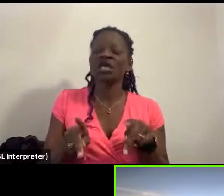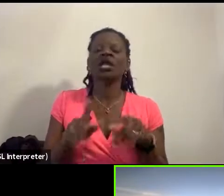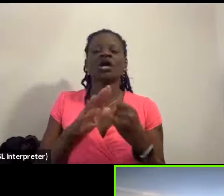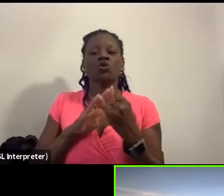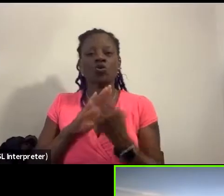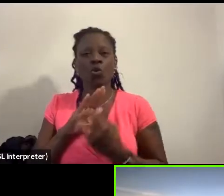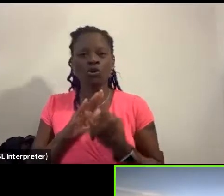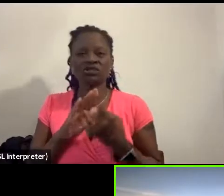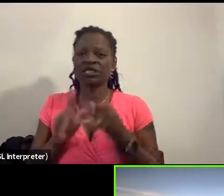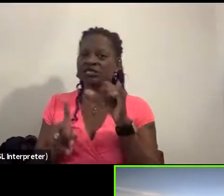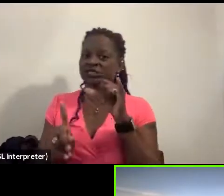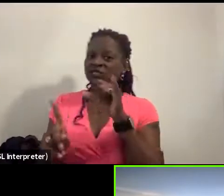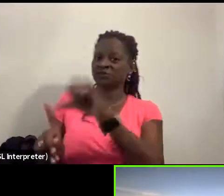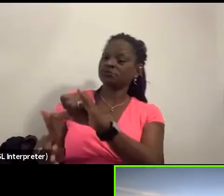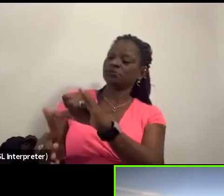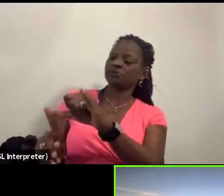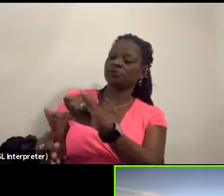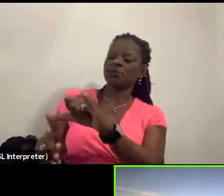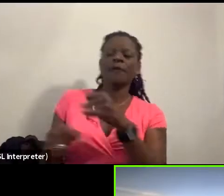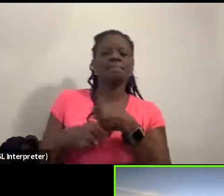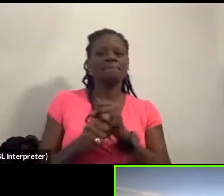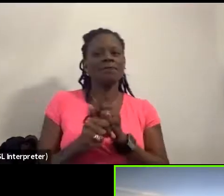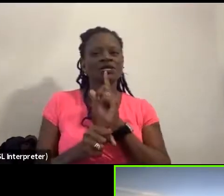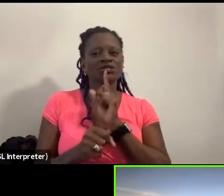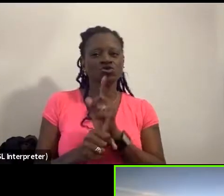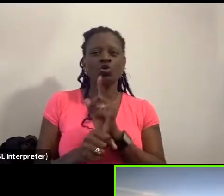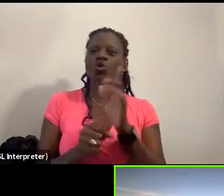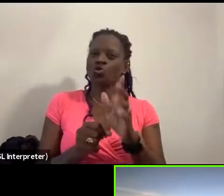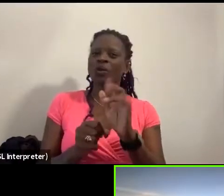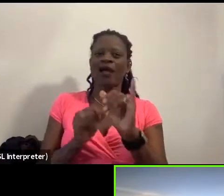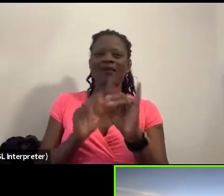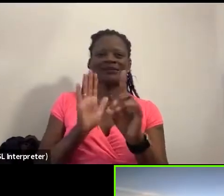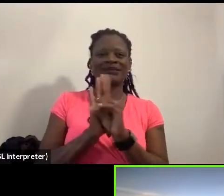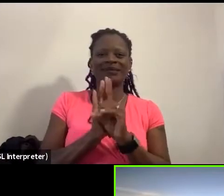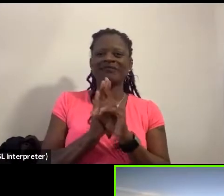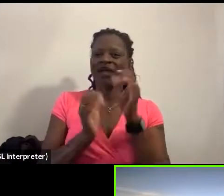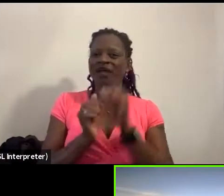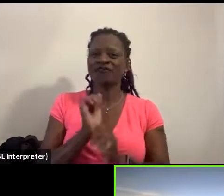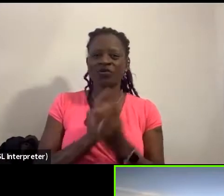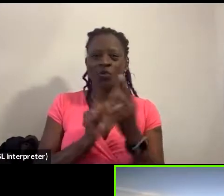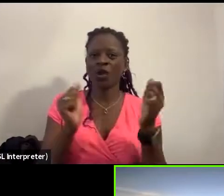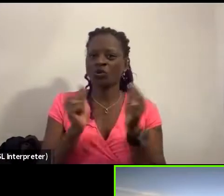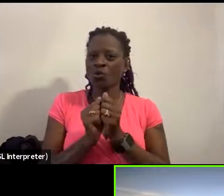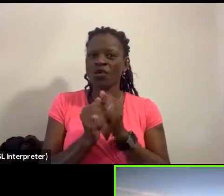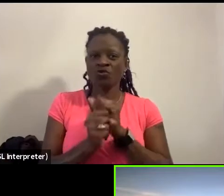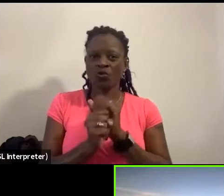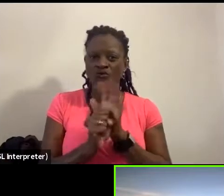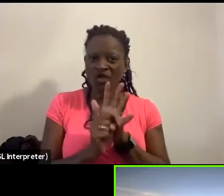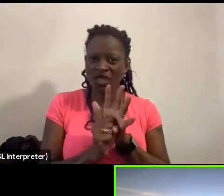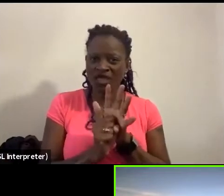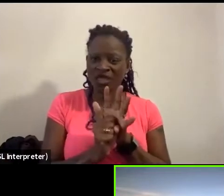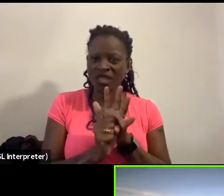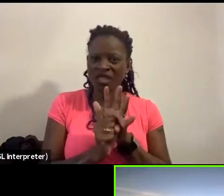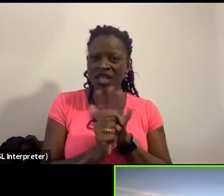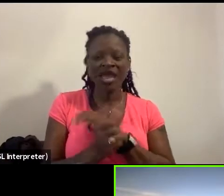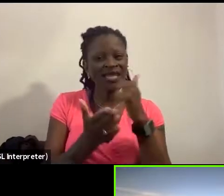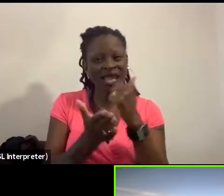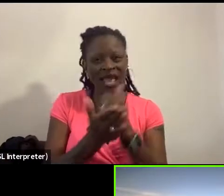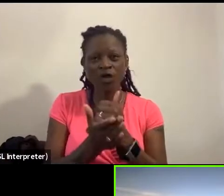and make sure that we're identifying everybody would covid. It also helps us move through through these tiers, get closer to the end of the